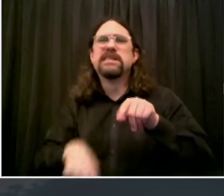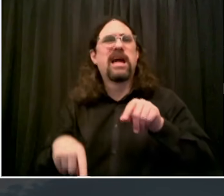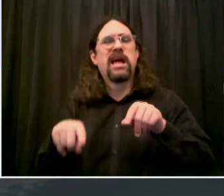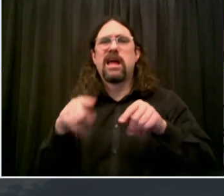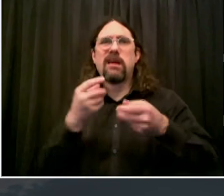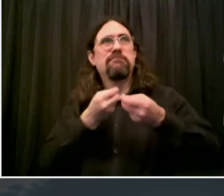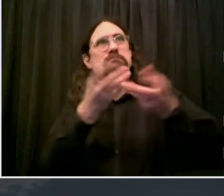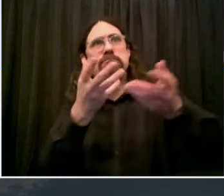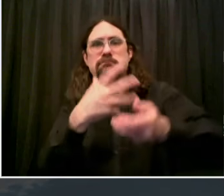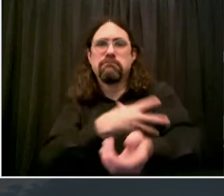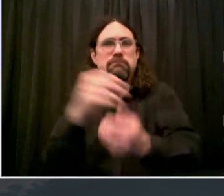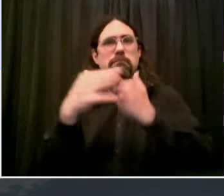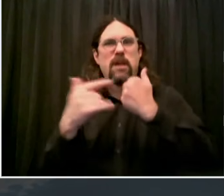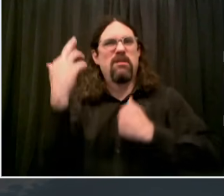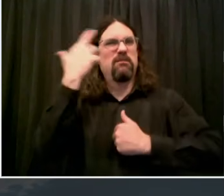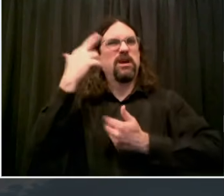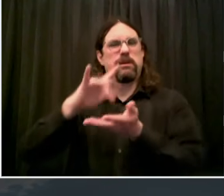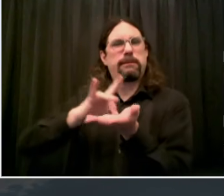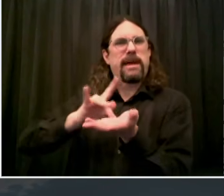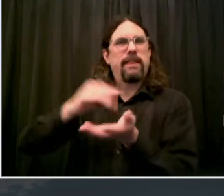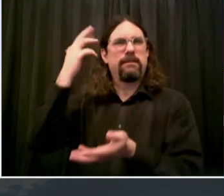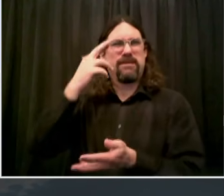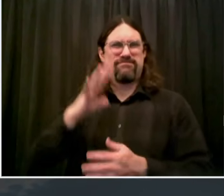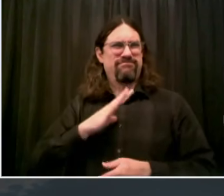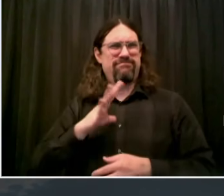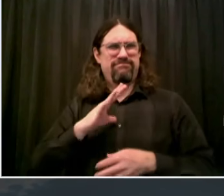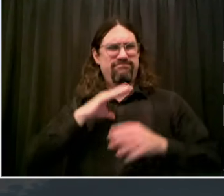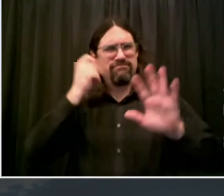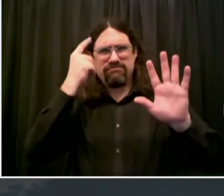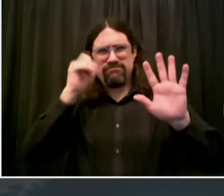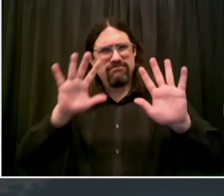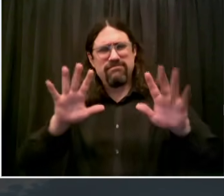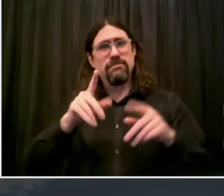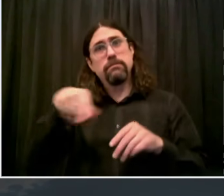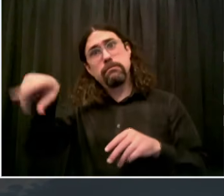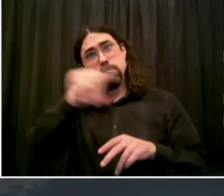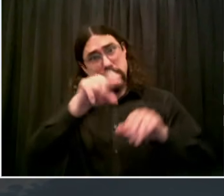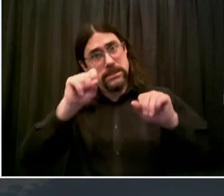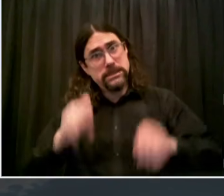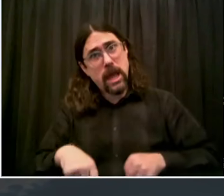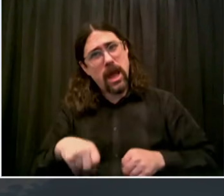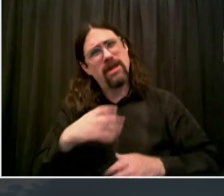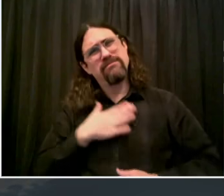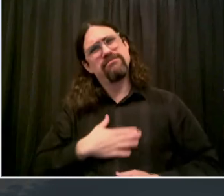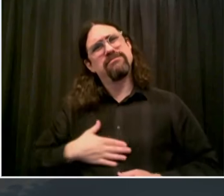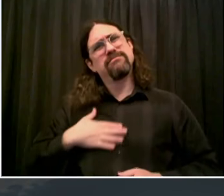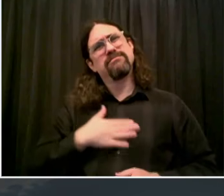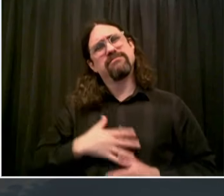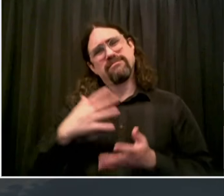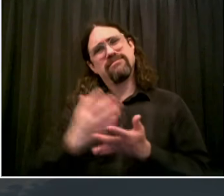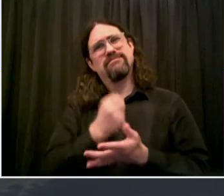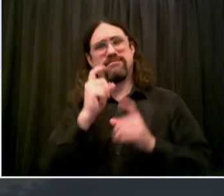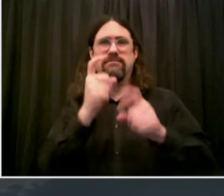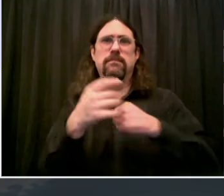DO RIGHT AWAY TO HELP YOUR FELLOW NEW YORKER. OKAY. NOW LET'S GO TO A TOUGH ISSUE WE'VE